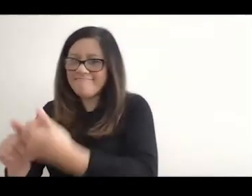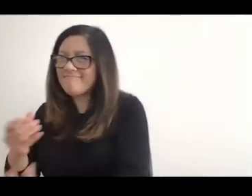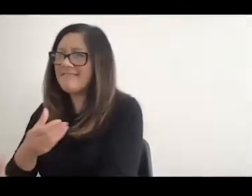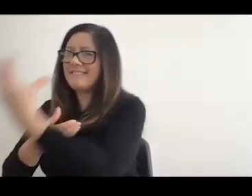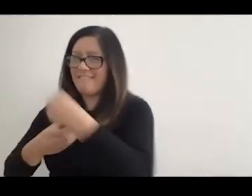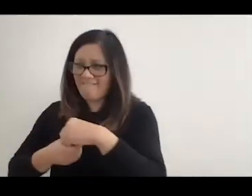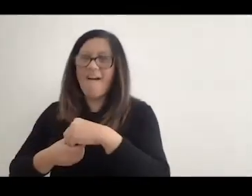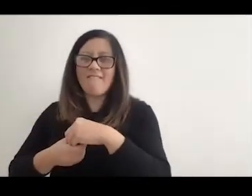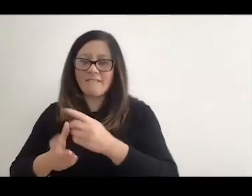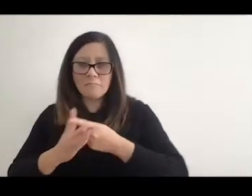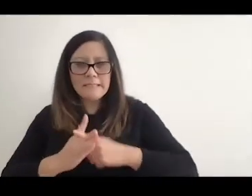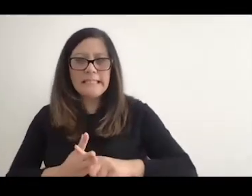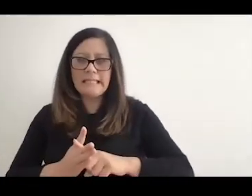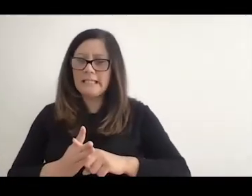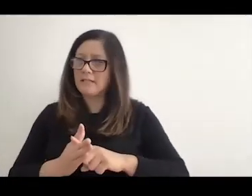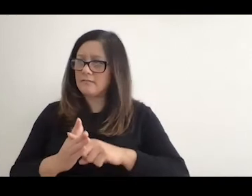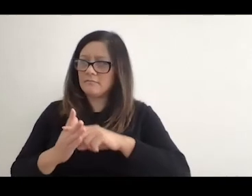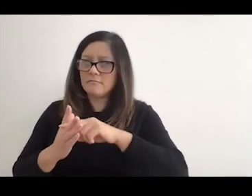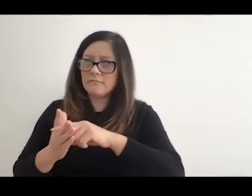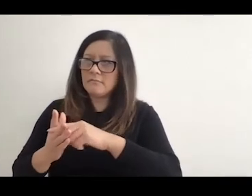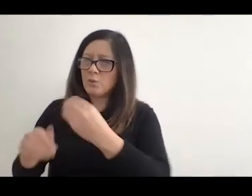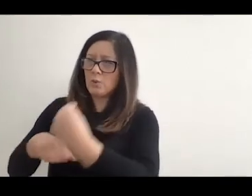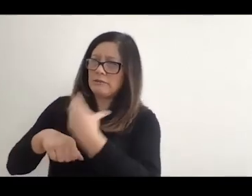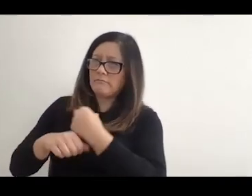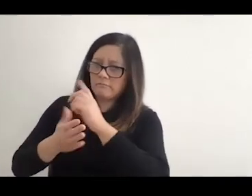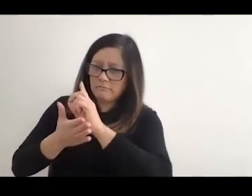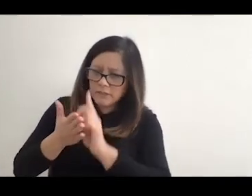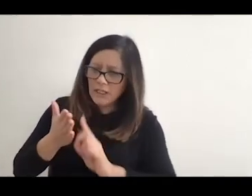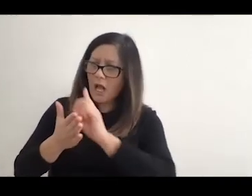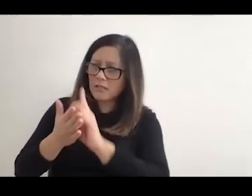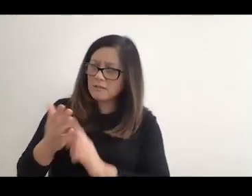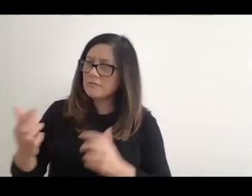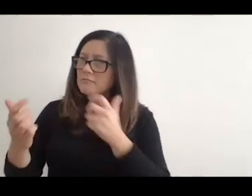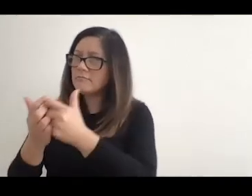Is something that. I am a real fan of.